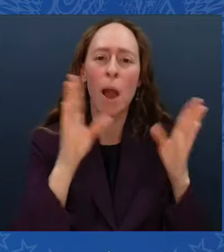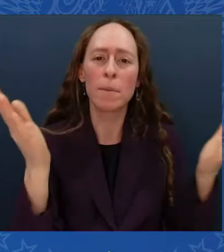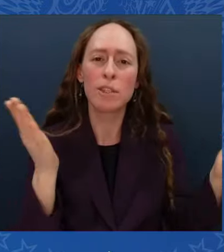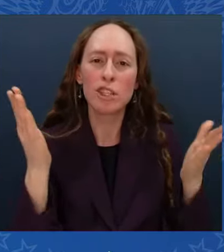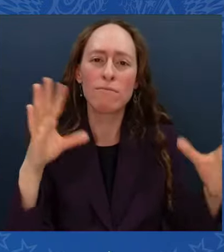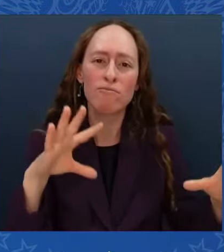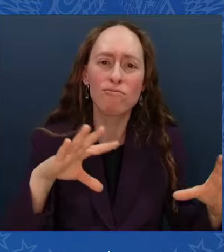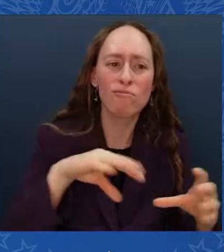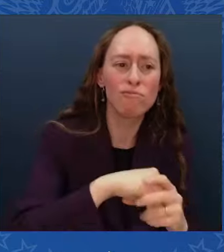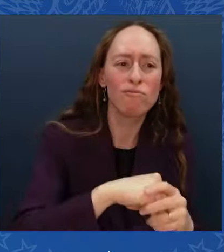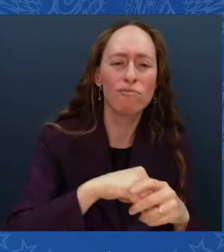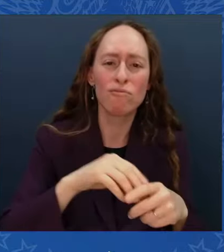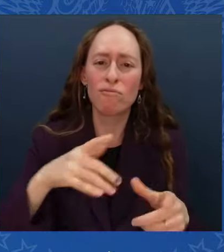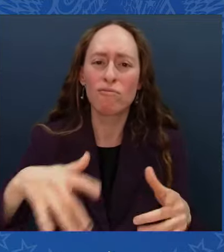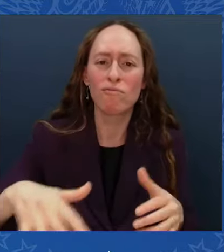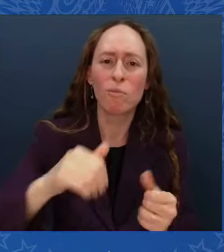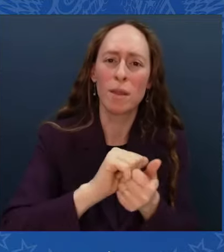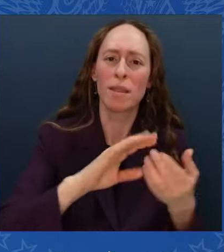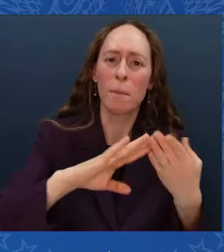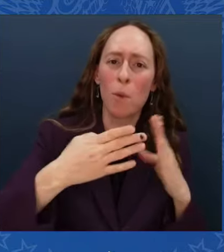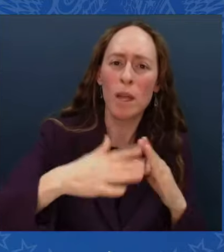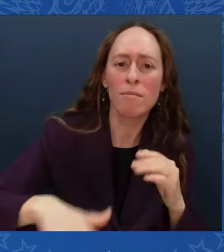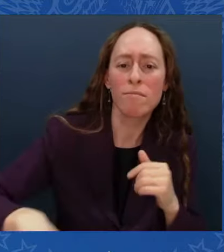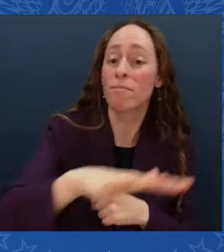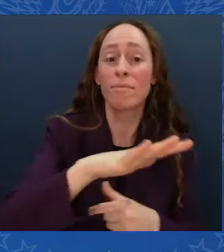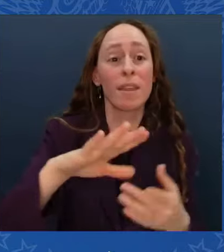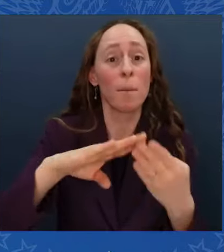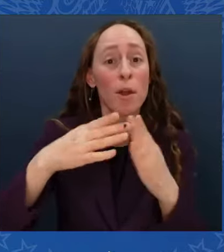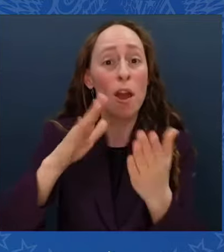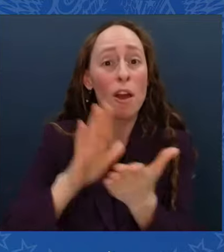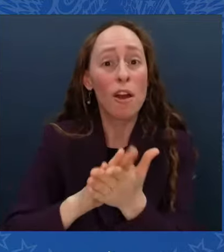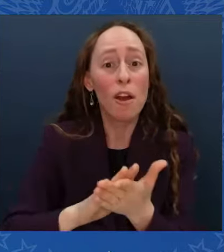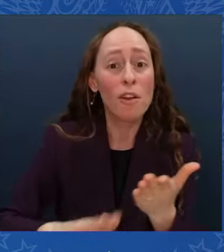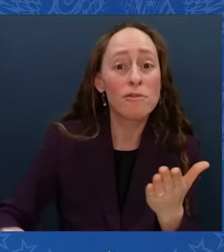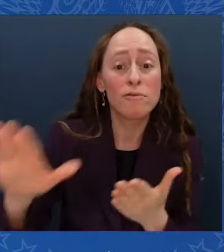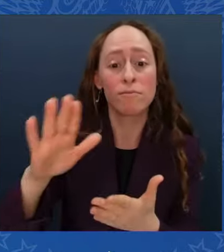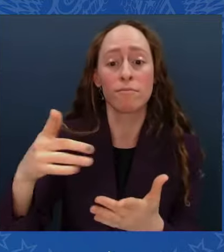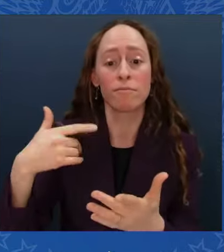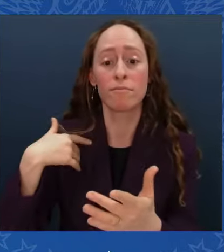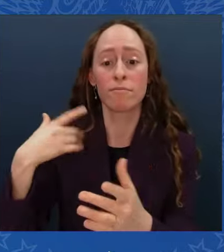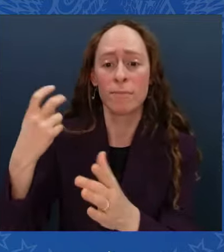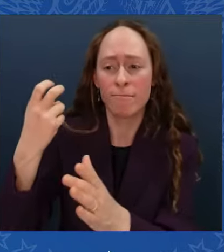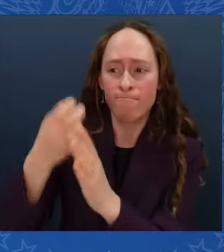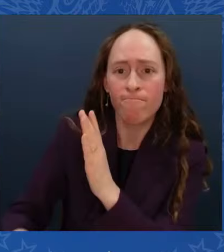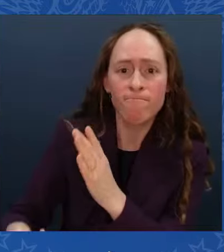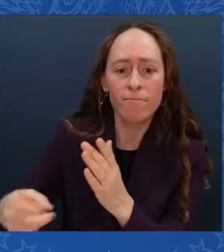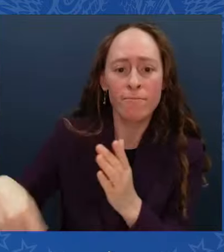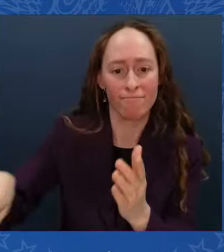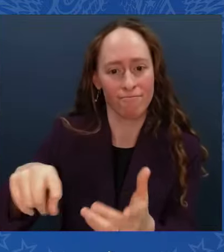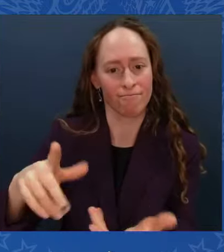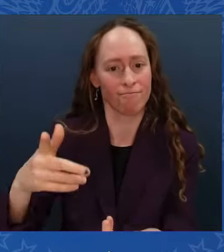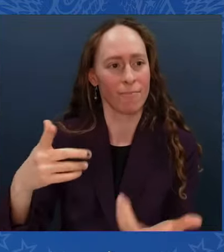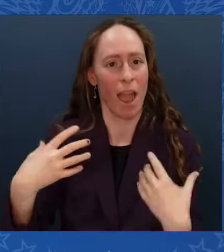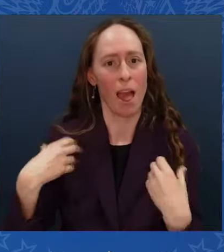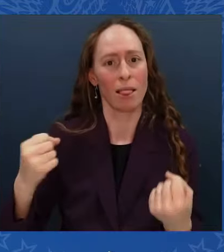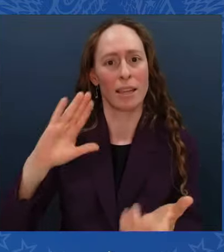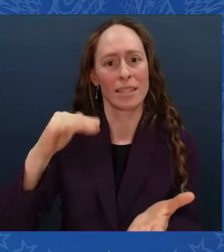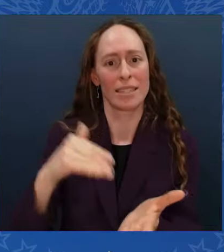and as a physician assistant at school-based health centers. I am now married. I'm able to pay my mortgage in Los Angeles.